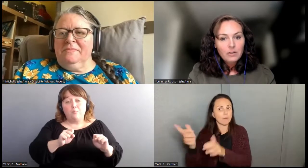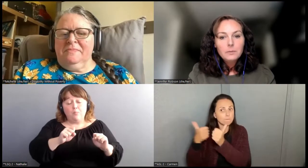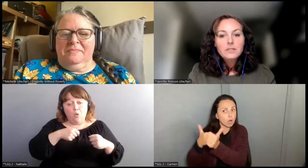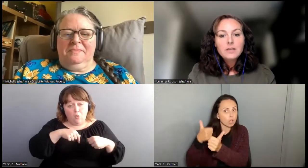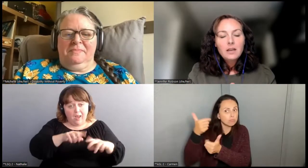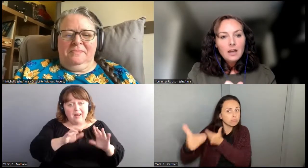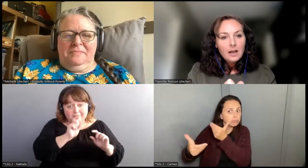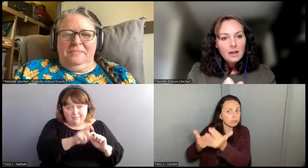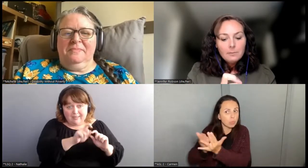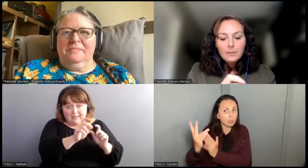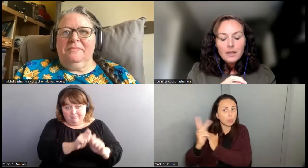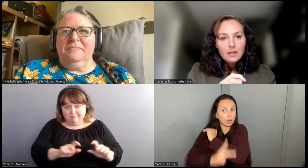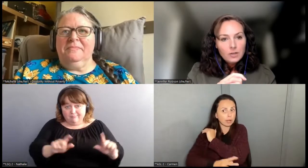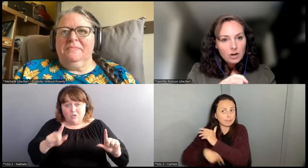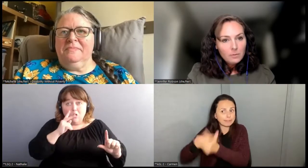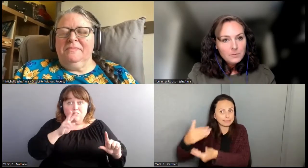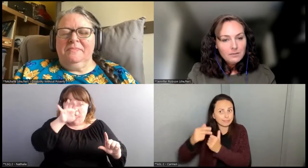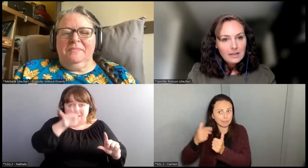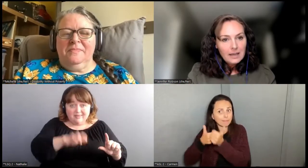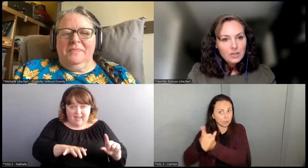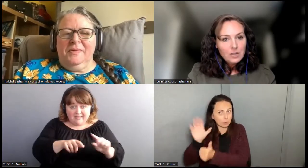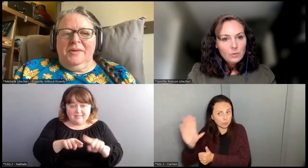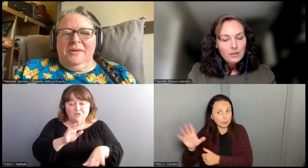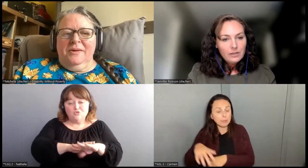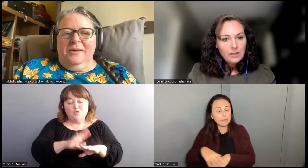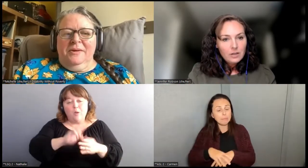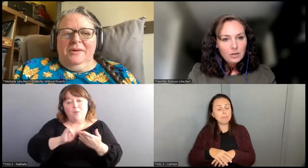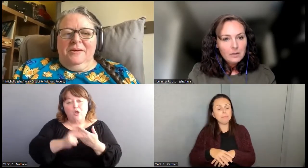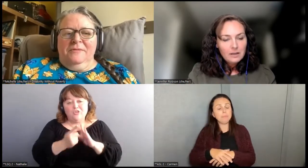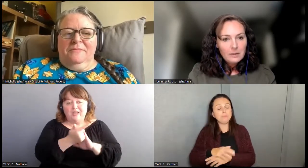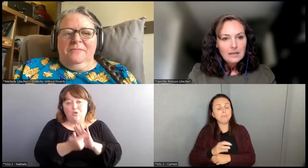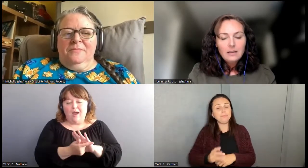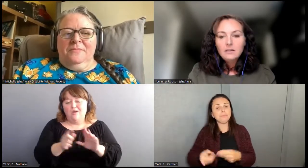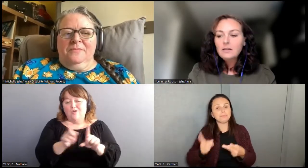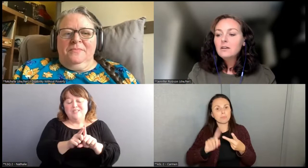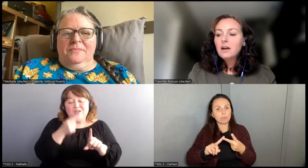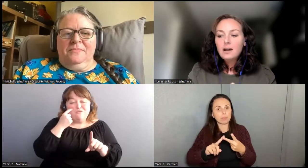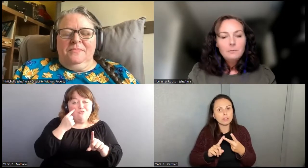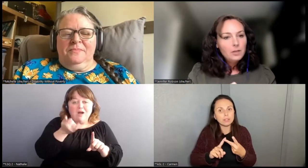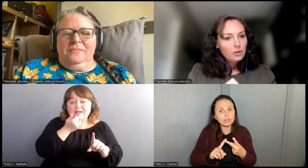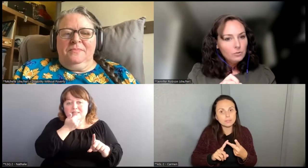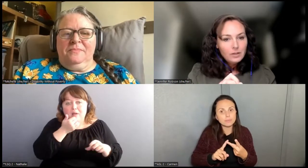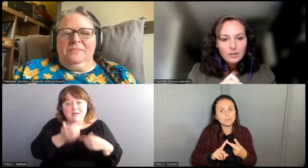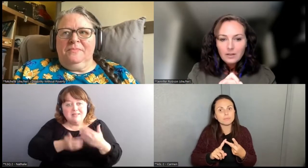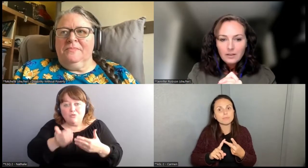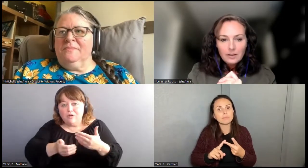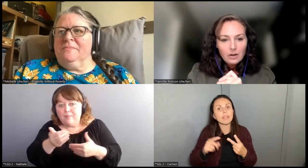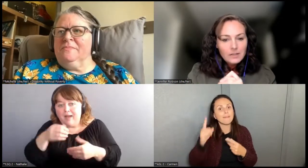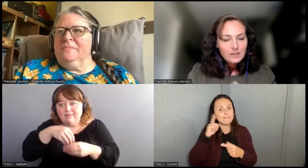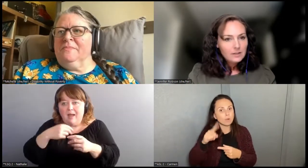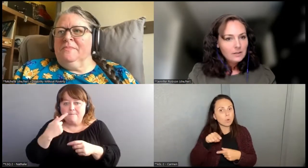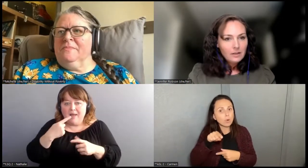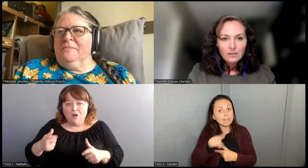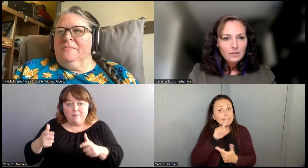PARLIAMENT. IN TERMS OF ENGAGING WITH THE HUMA COMMITTEE, THERE IS -- YOU KNOW, THERE'S